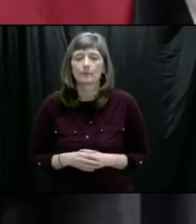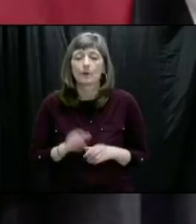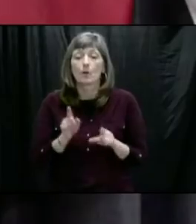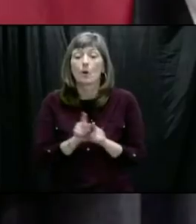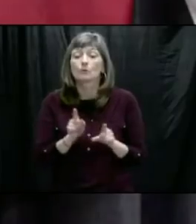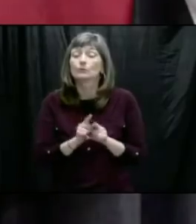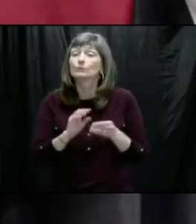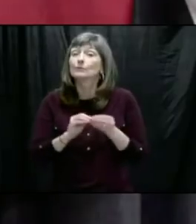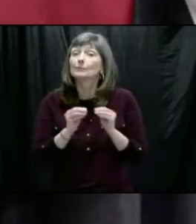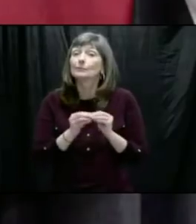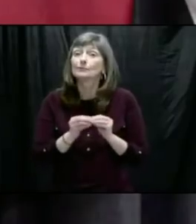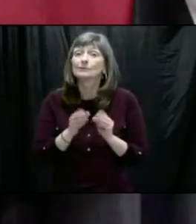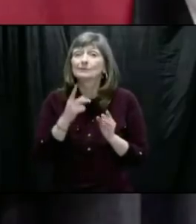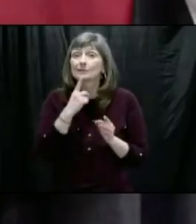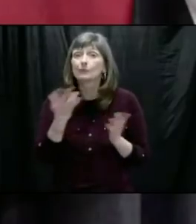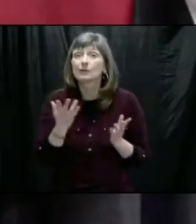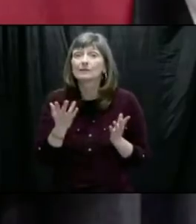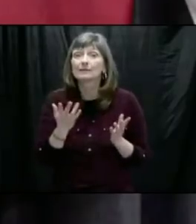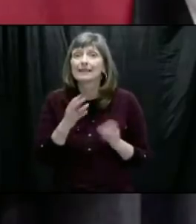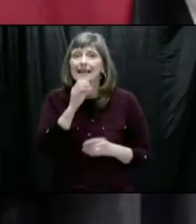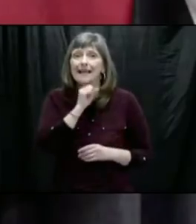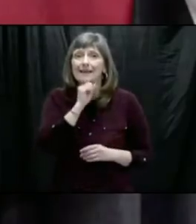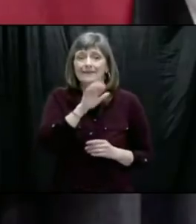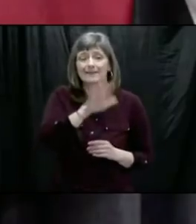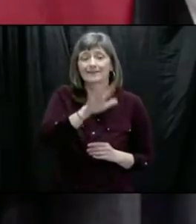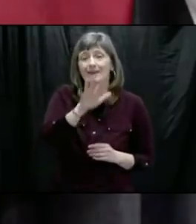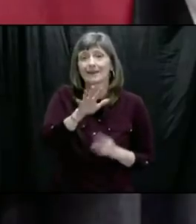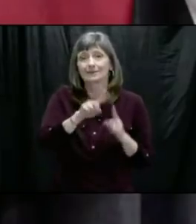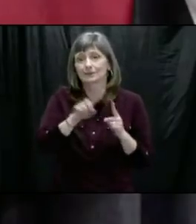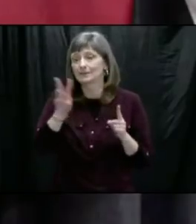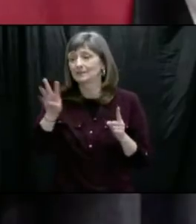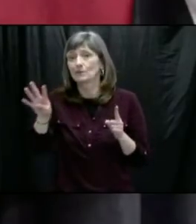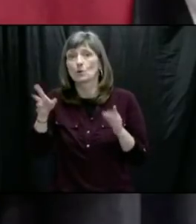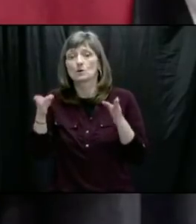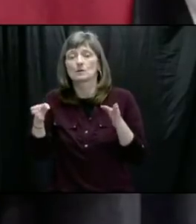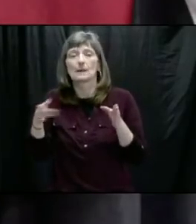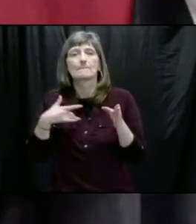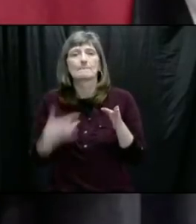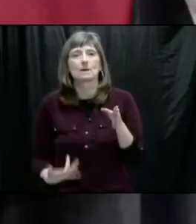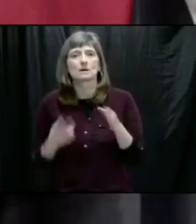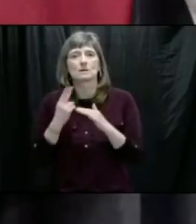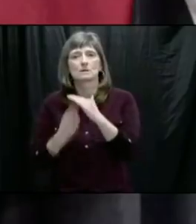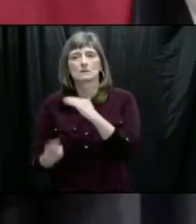THESE FIGURES ALSO SHOW THAT